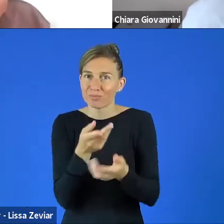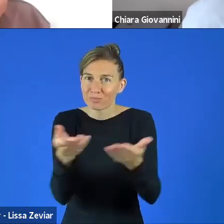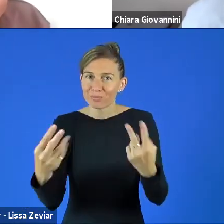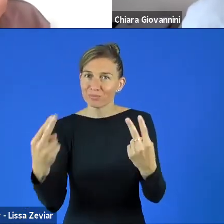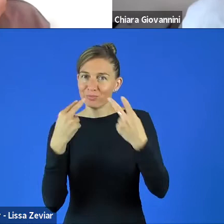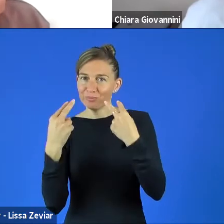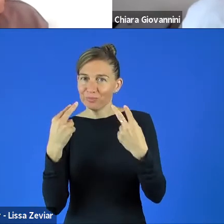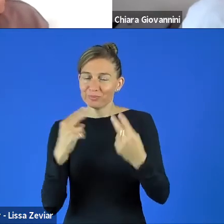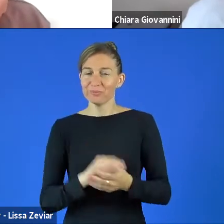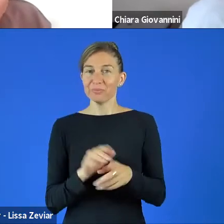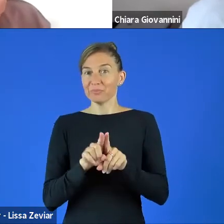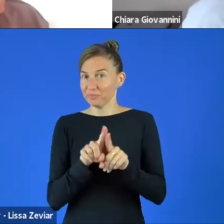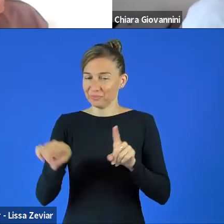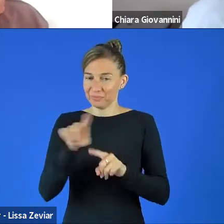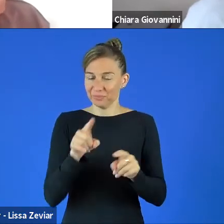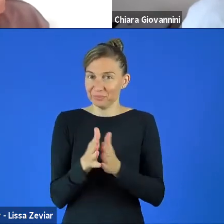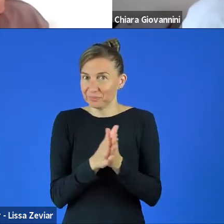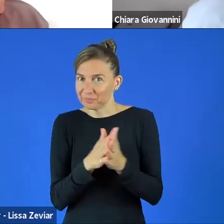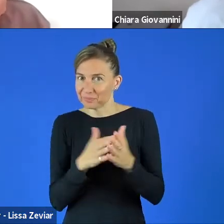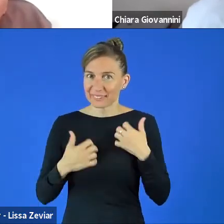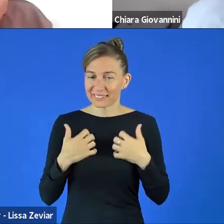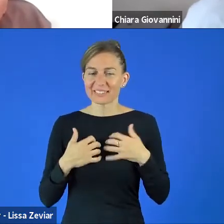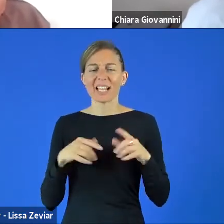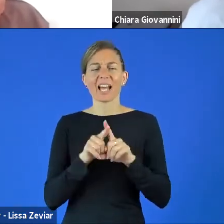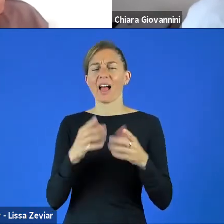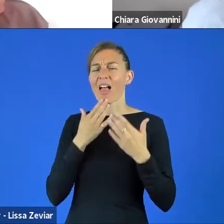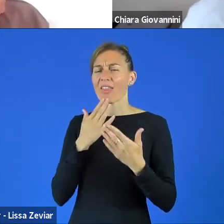I would like to thank our partner ANEC for co-organising this event.